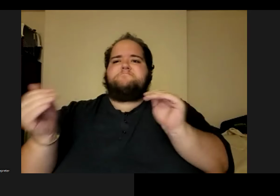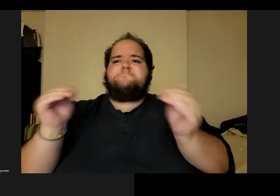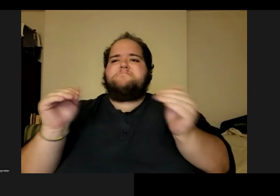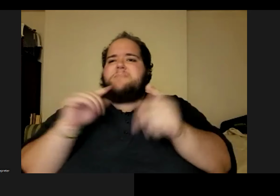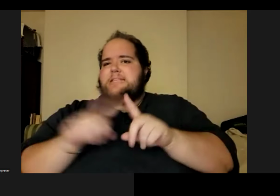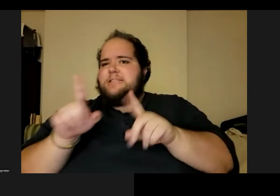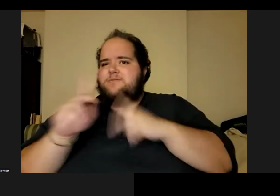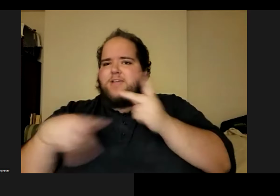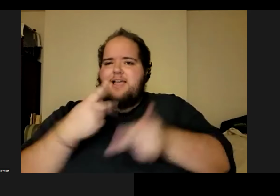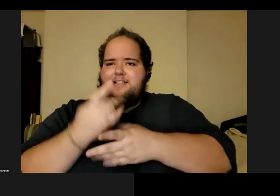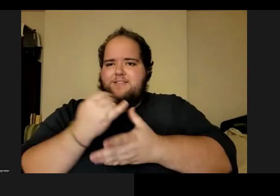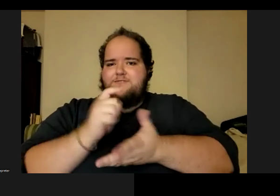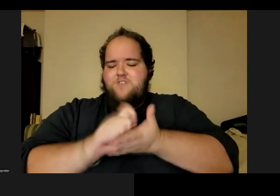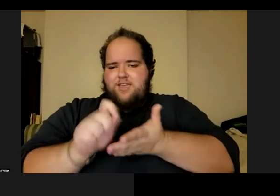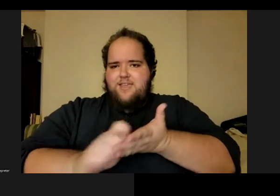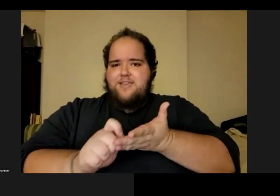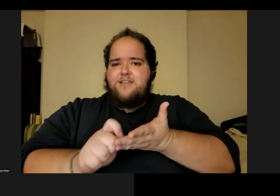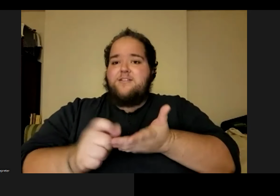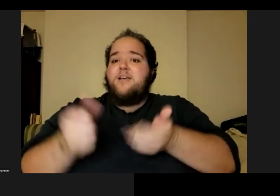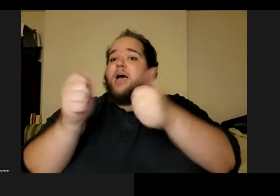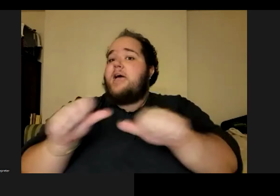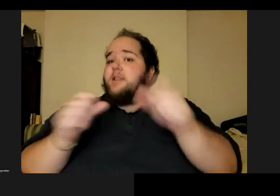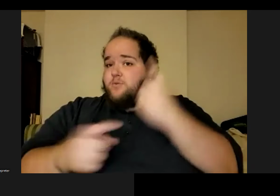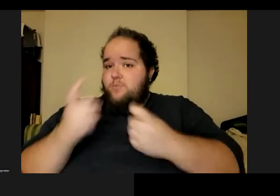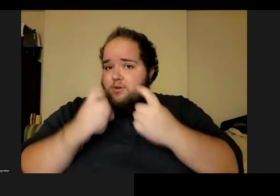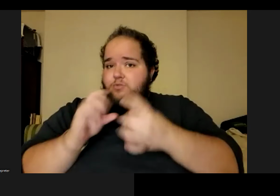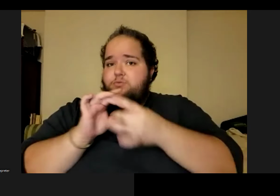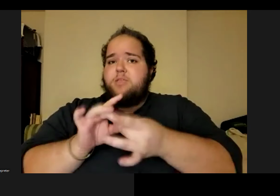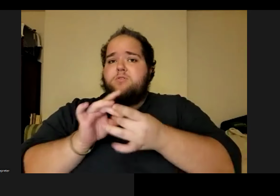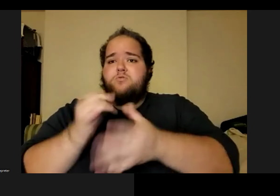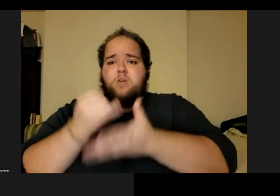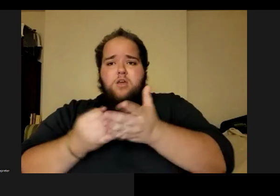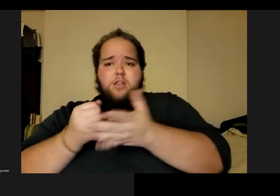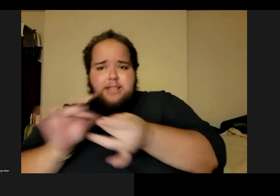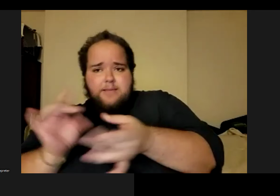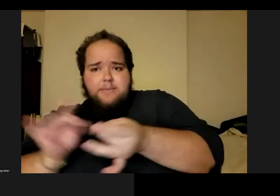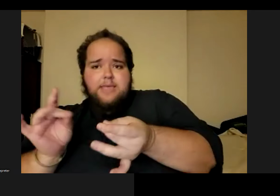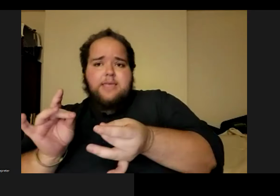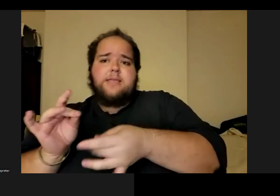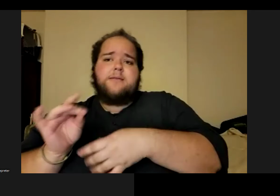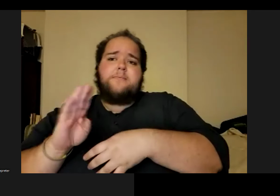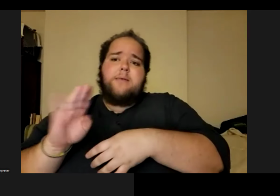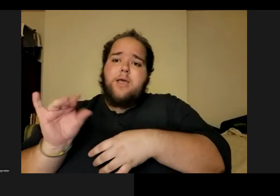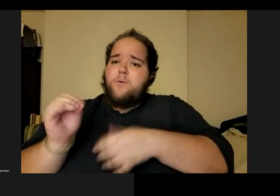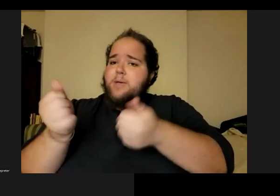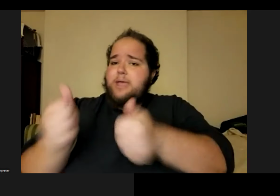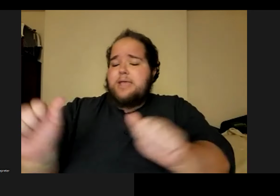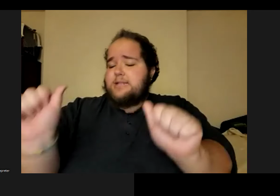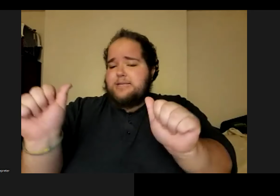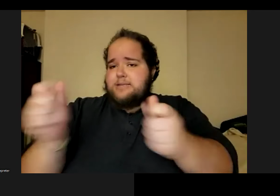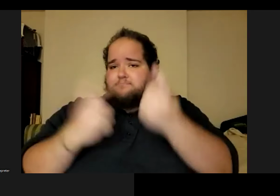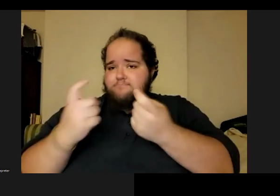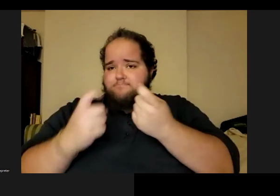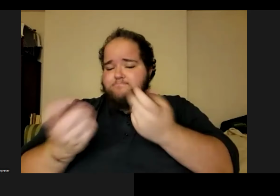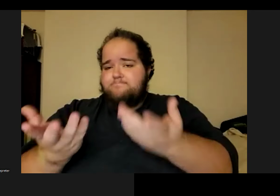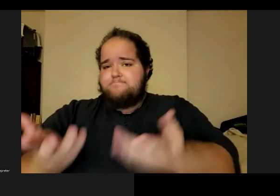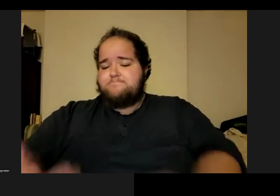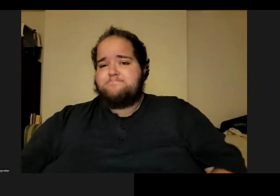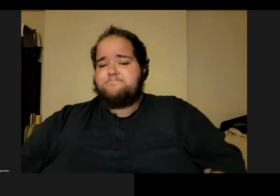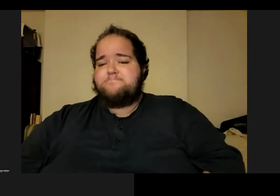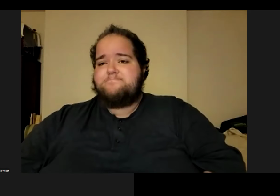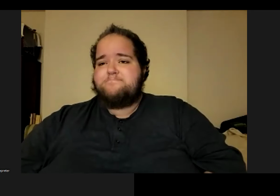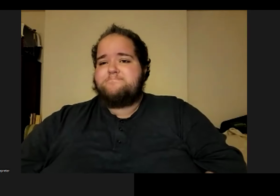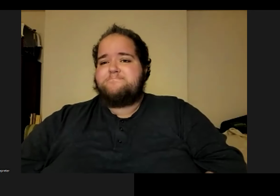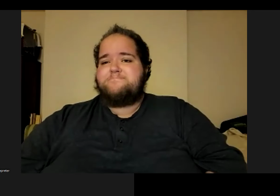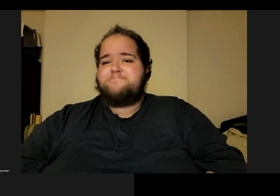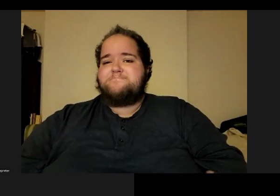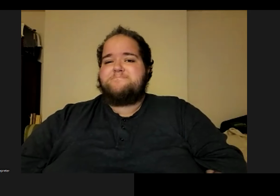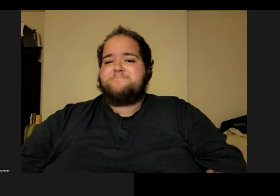Does anybody have questions about artist statement or anything?